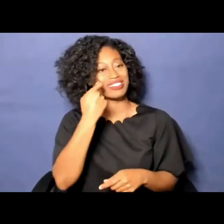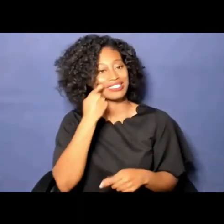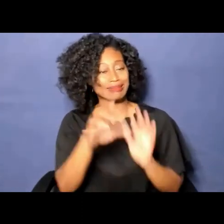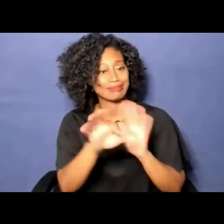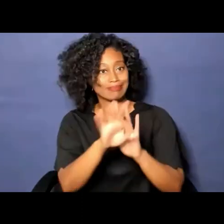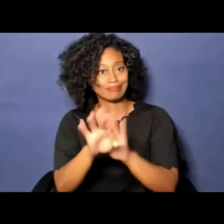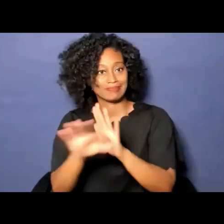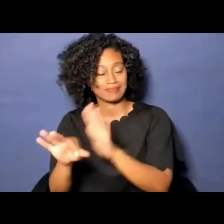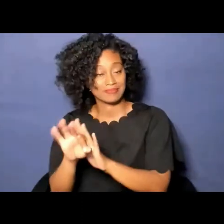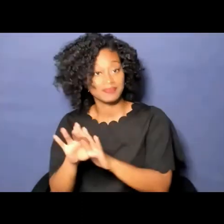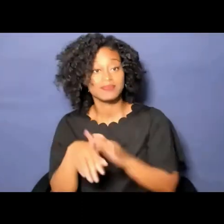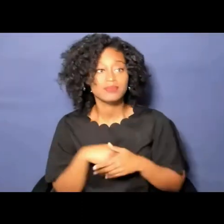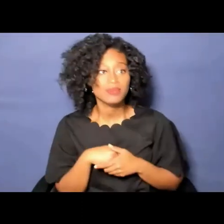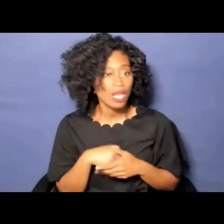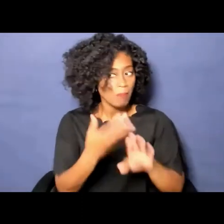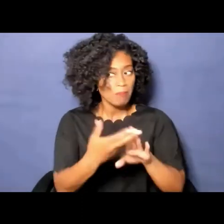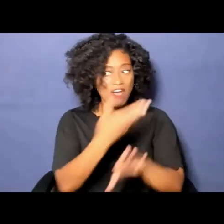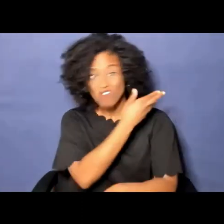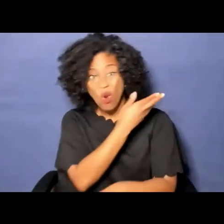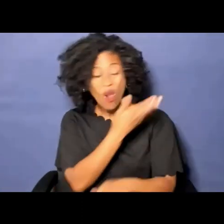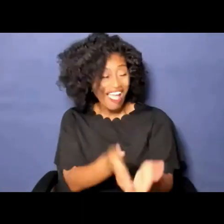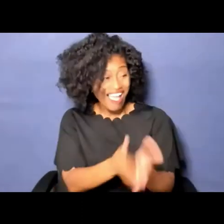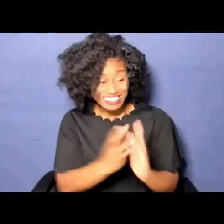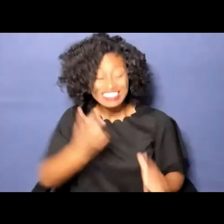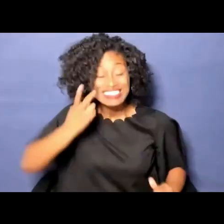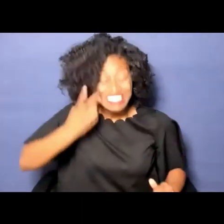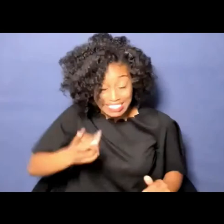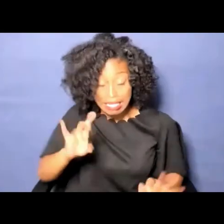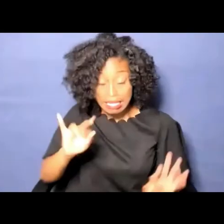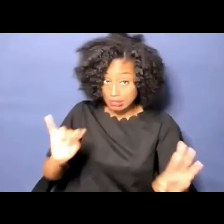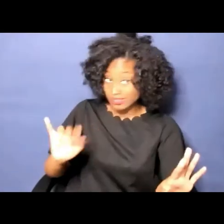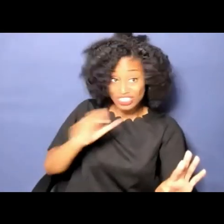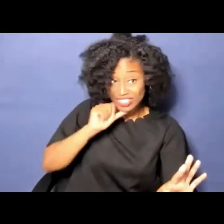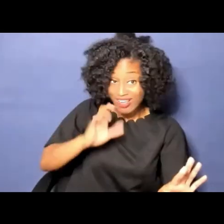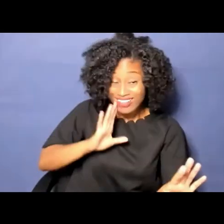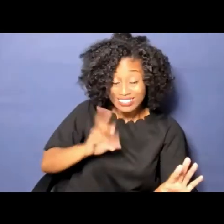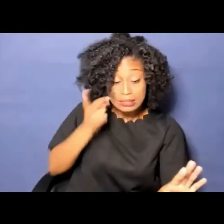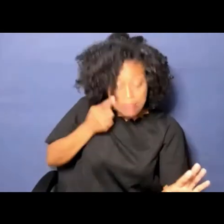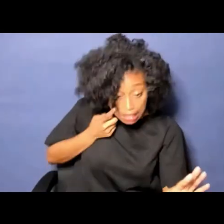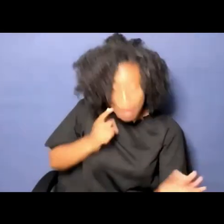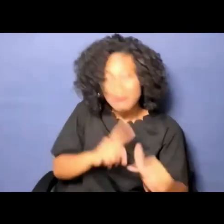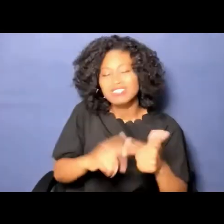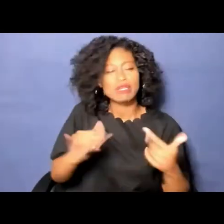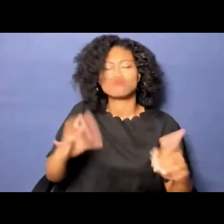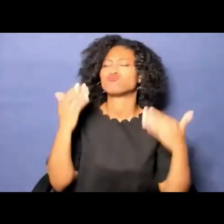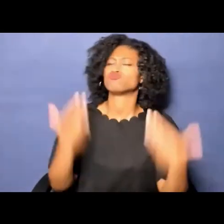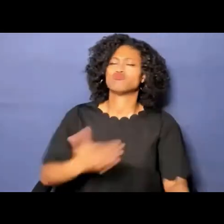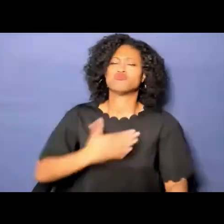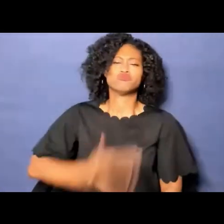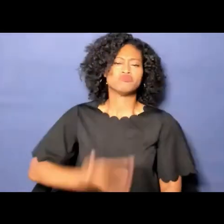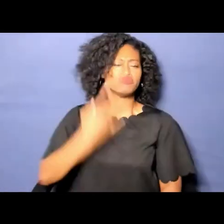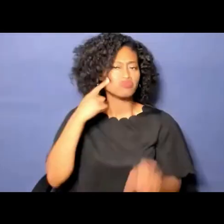without even seeing the data she generously agreed. That was 16 years ago.